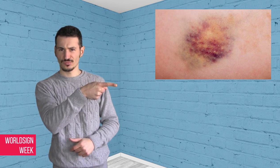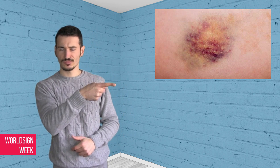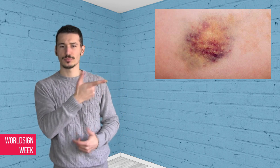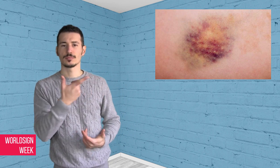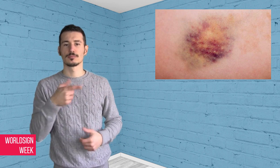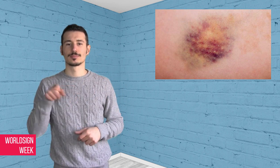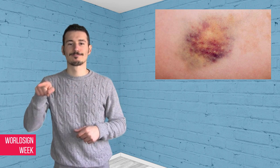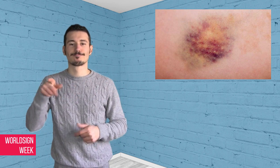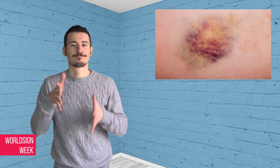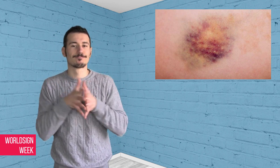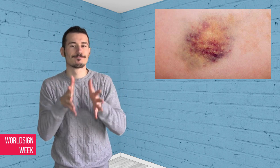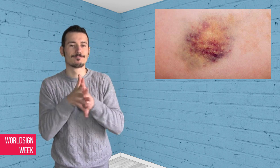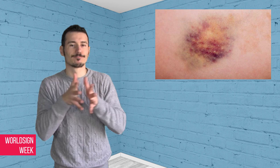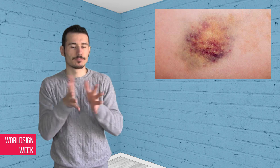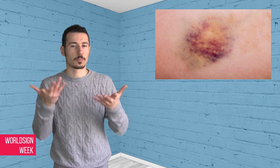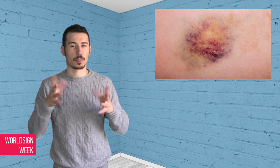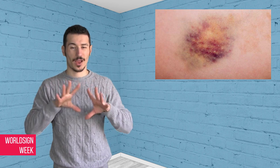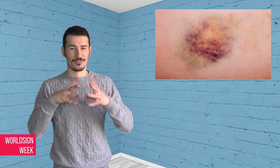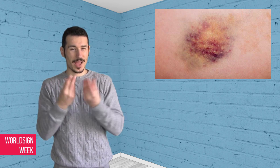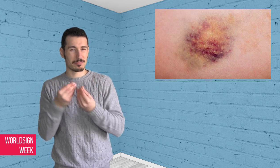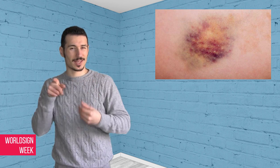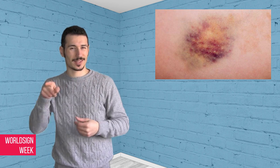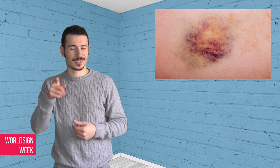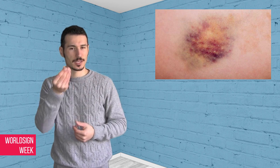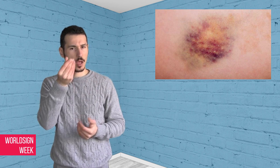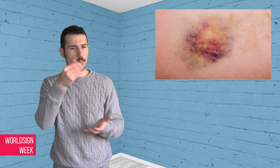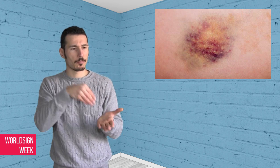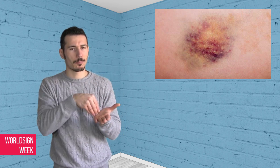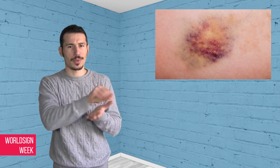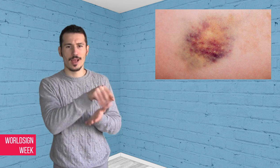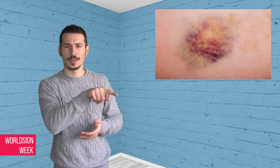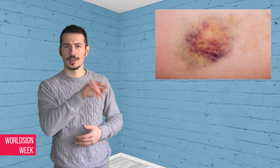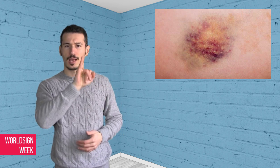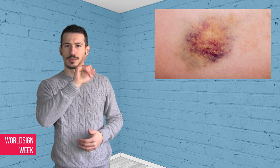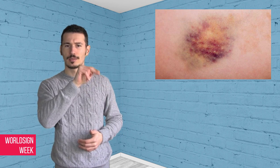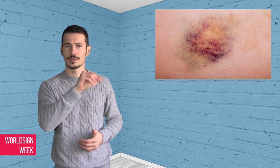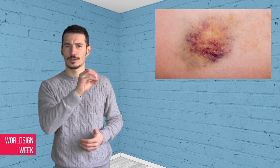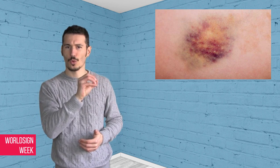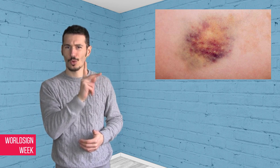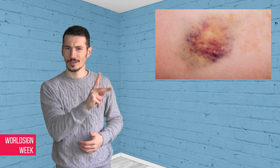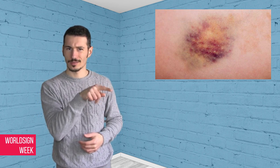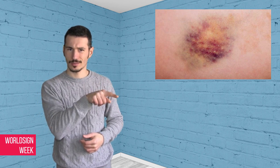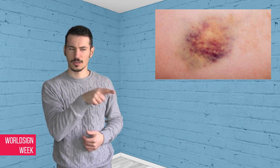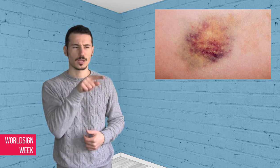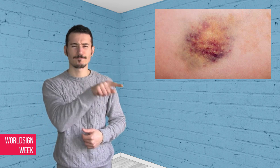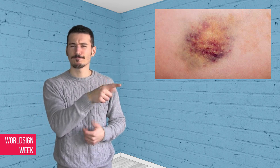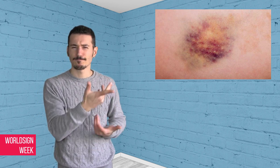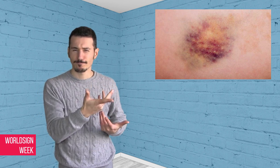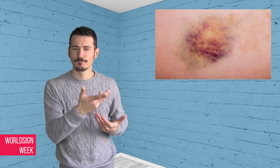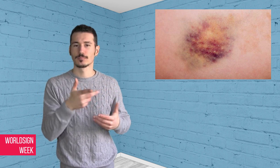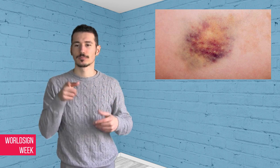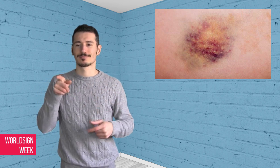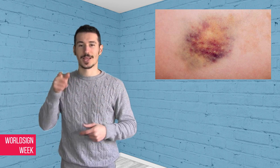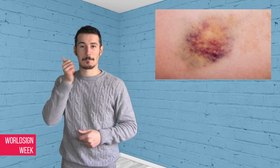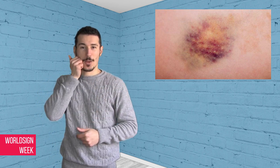She said the family paid Inok, who was her sister’s son-in-law to take care of him.